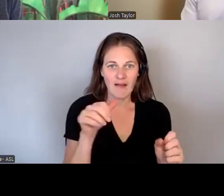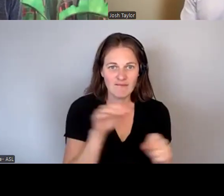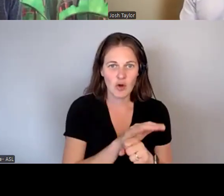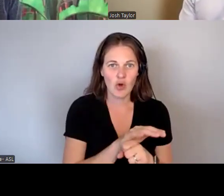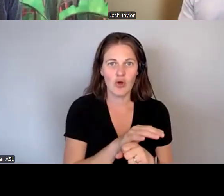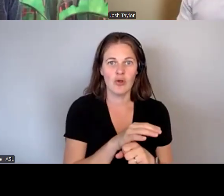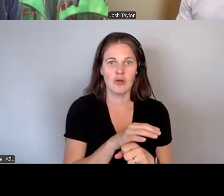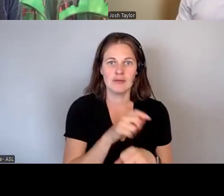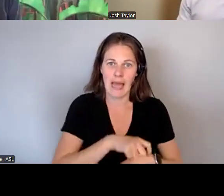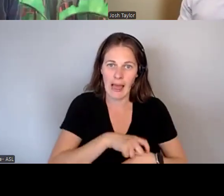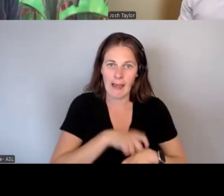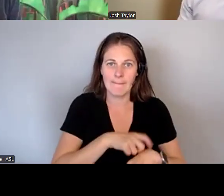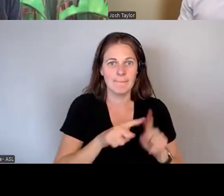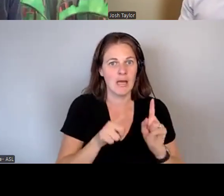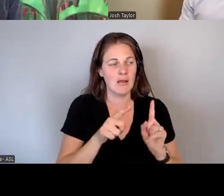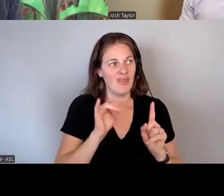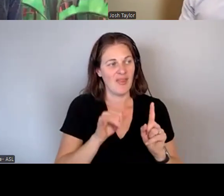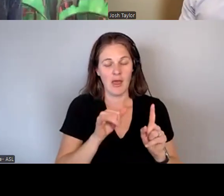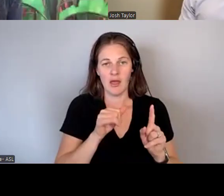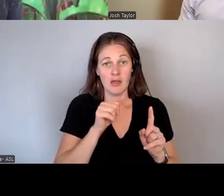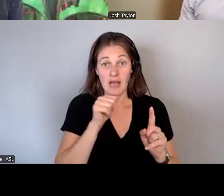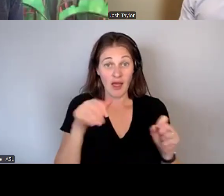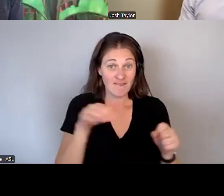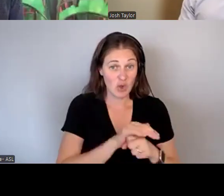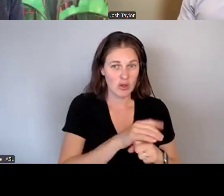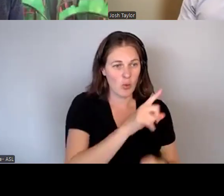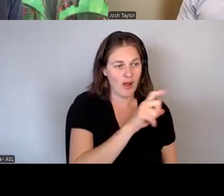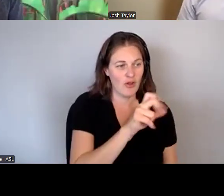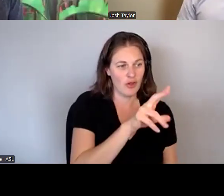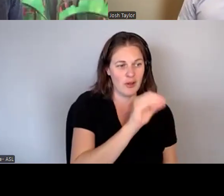because you're not hiring a full person, which is usually 130% anyway.